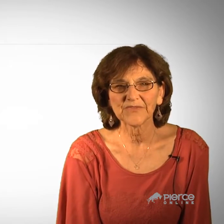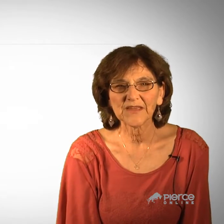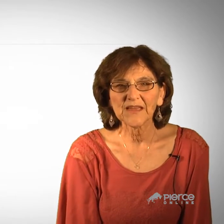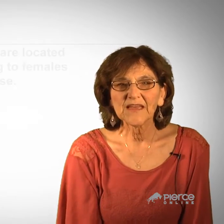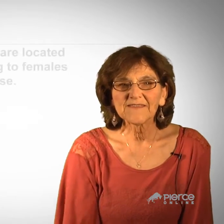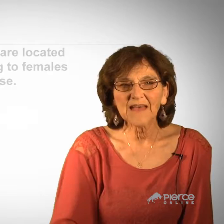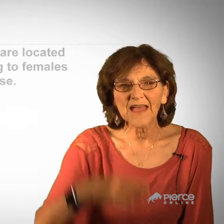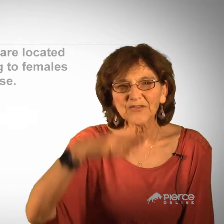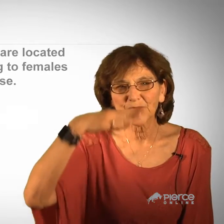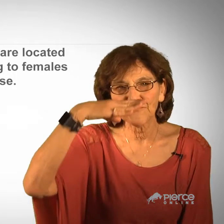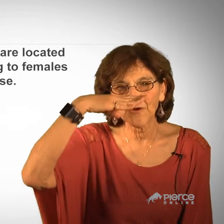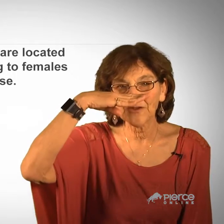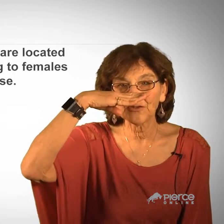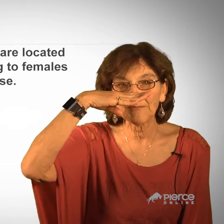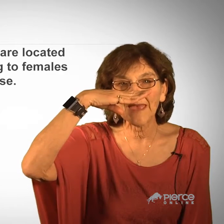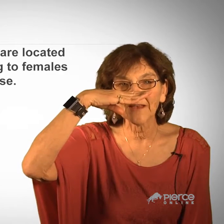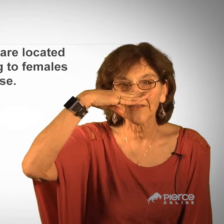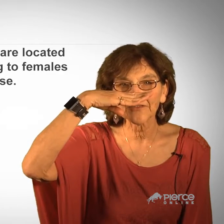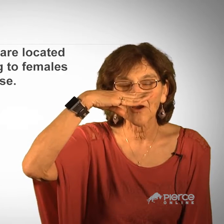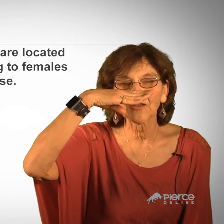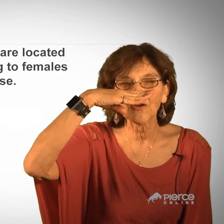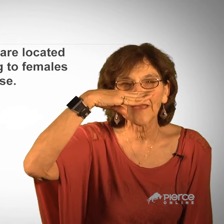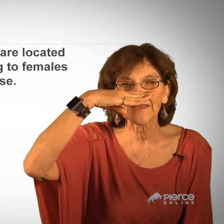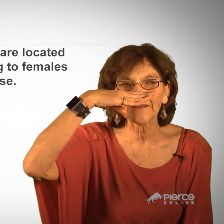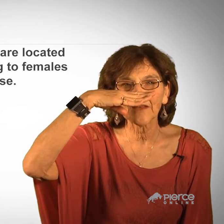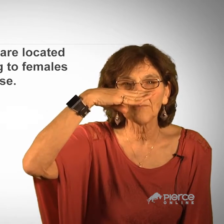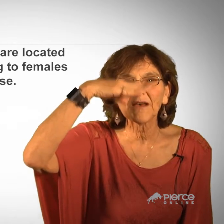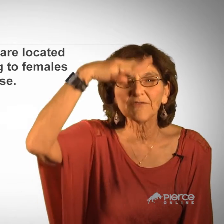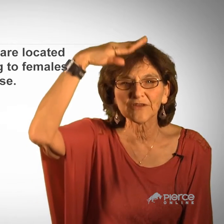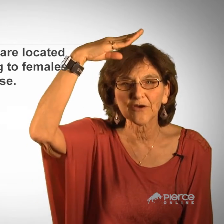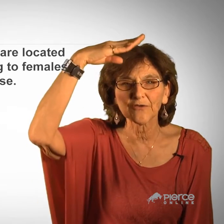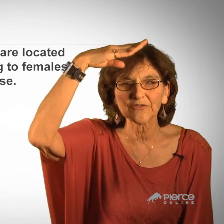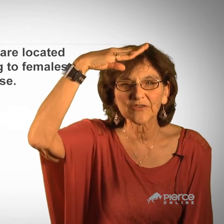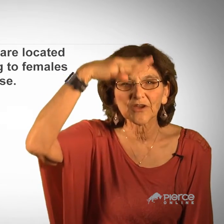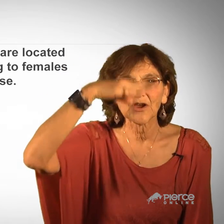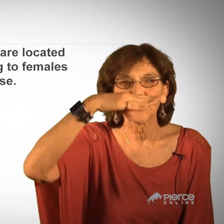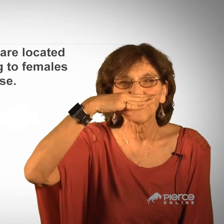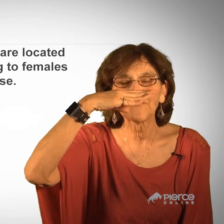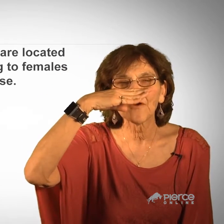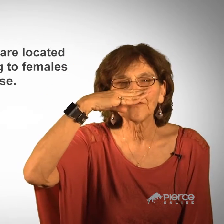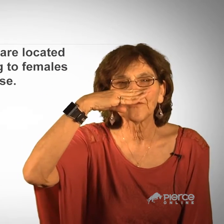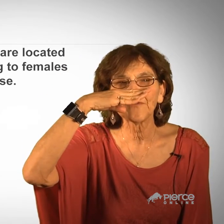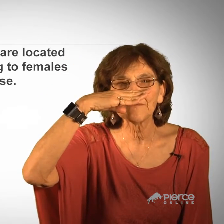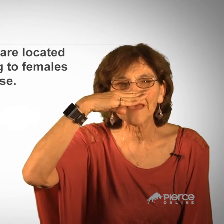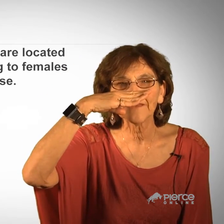Signs referring to males are located above the nose, referring to females